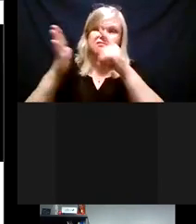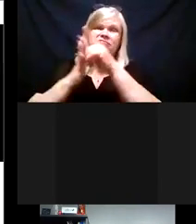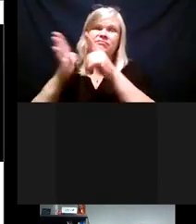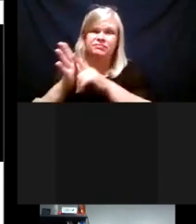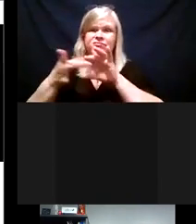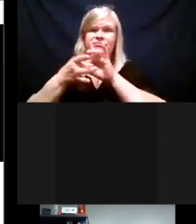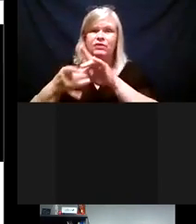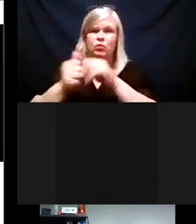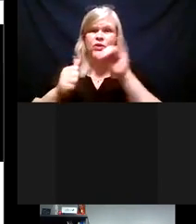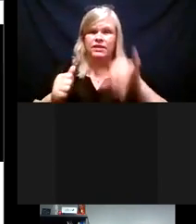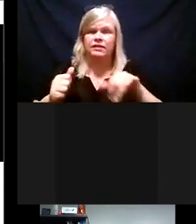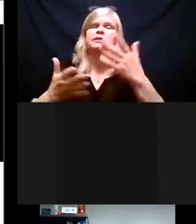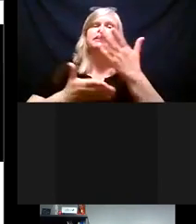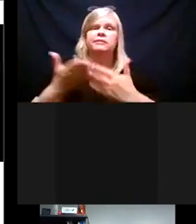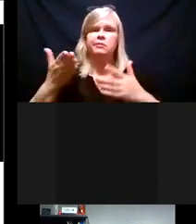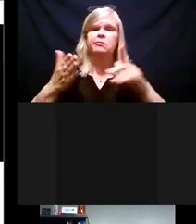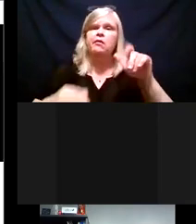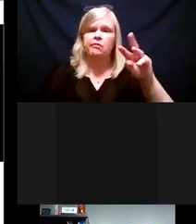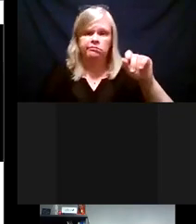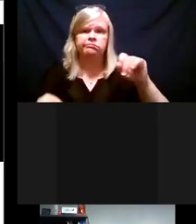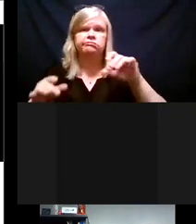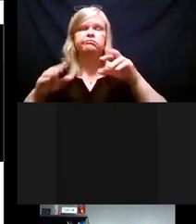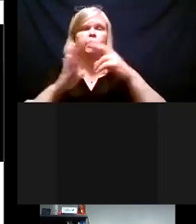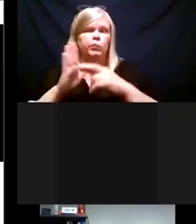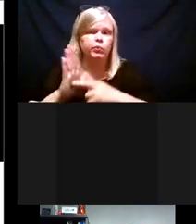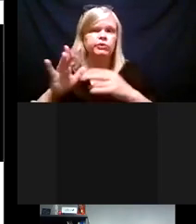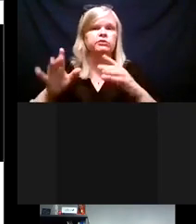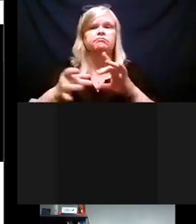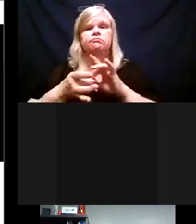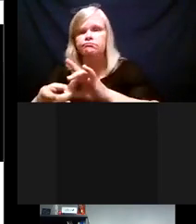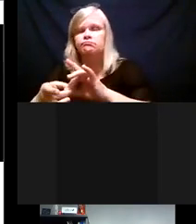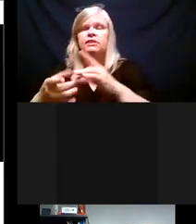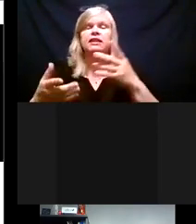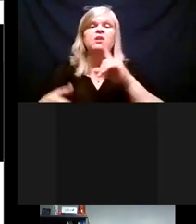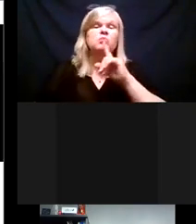THERE ARE ALSO SOME REGULATIONS. GENERALLY SPEAKING, IF YOU ARE